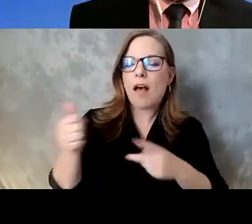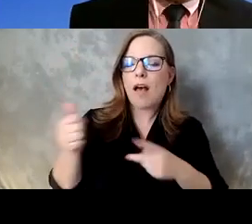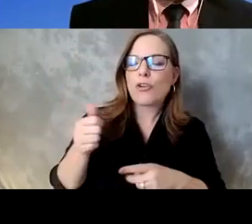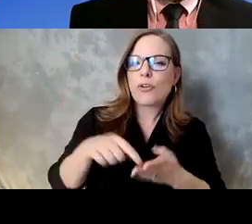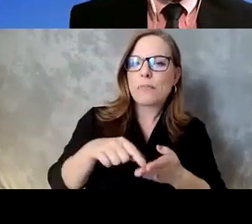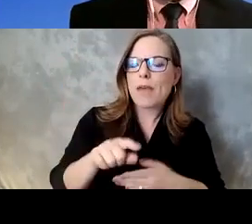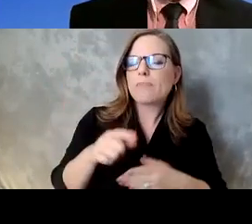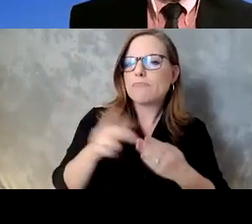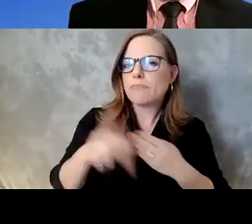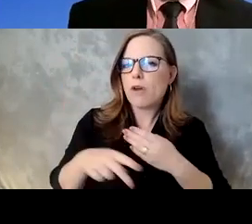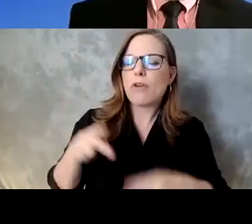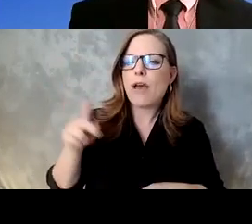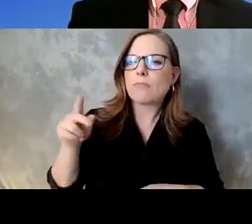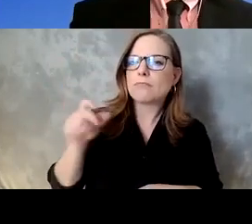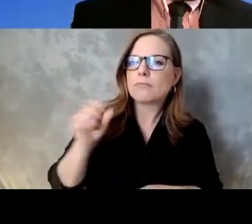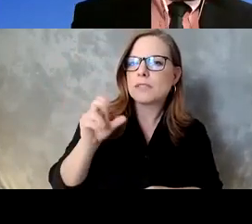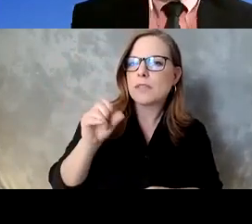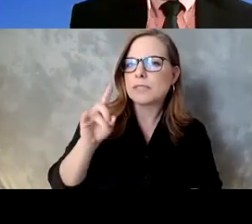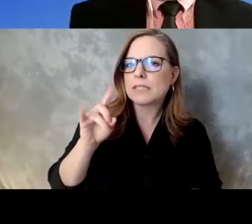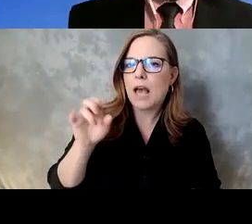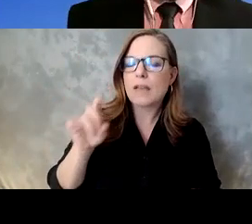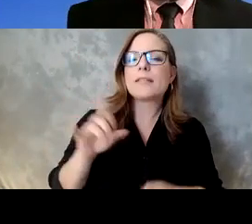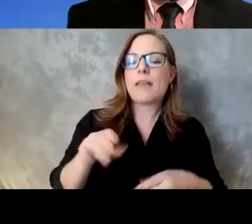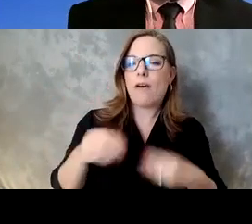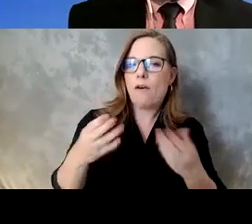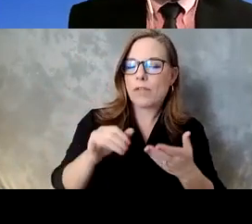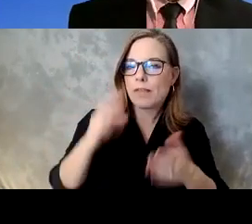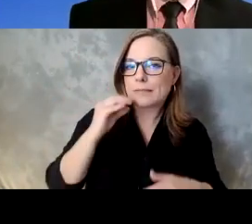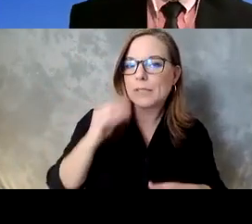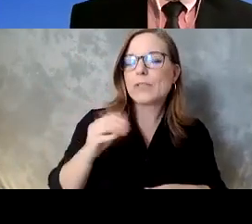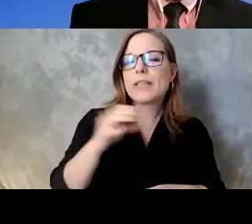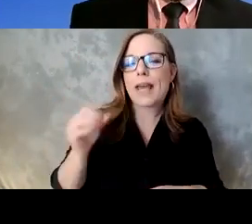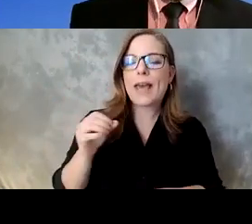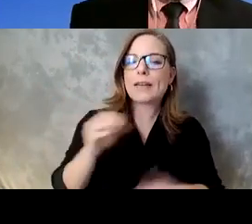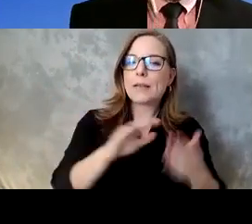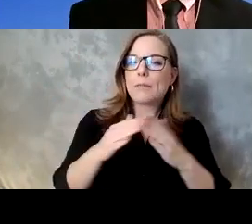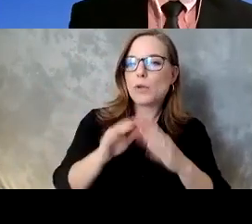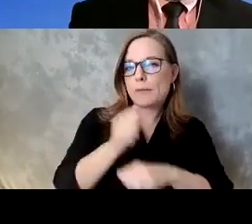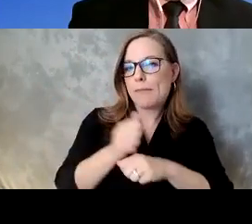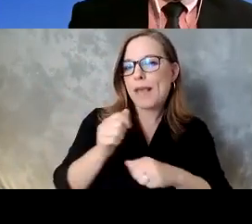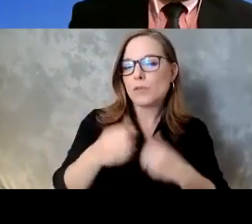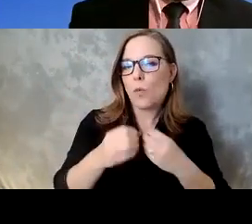learning experience and are operated by community-based organizations or CBOs including family child